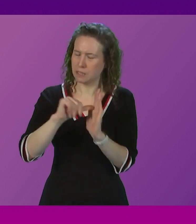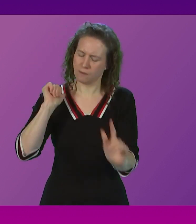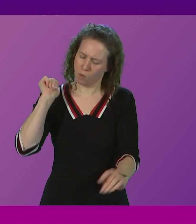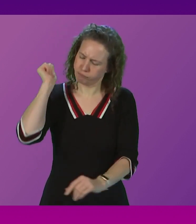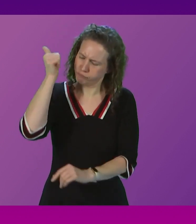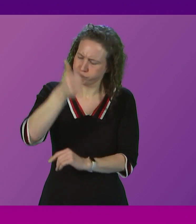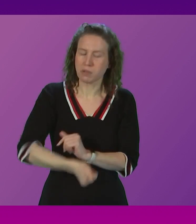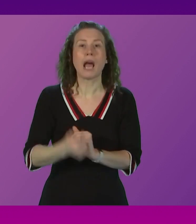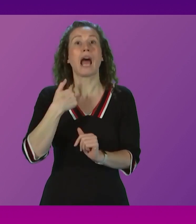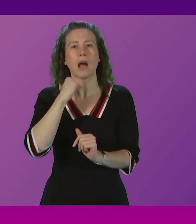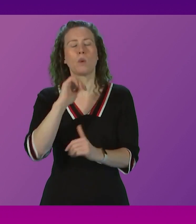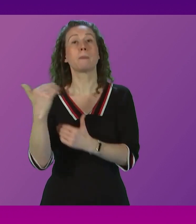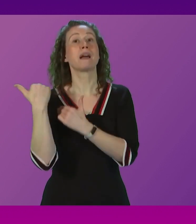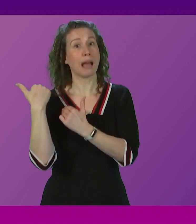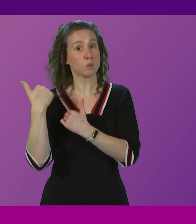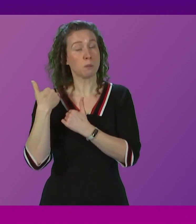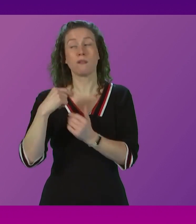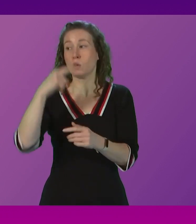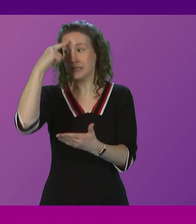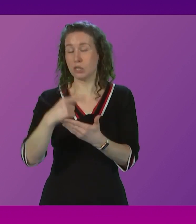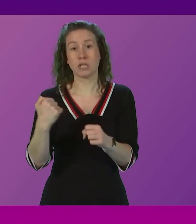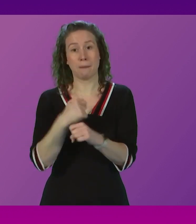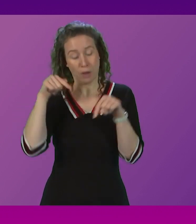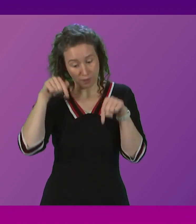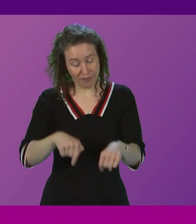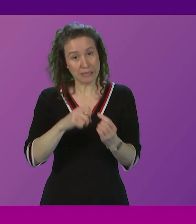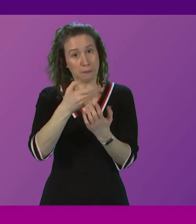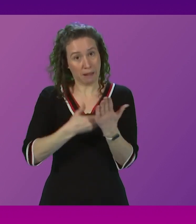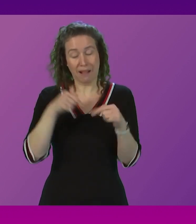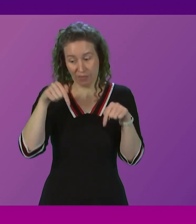and I will be accountable for the decisions that I make on the bill in this Parliament. I